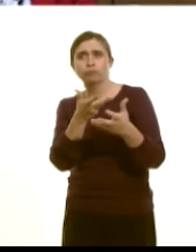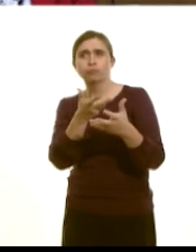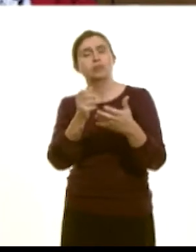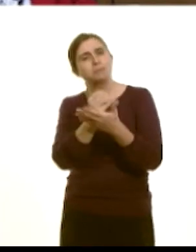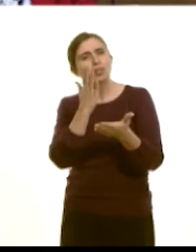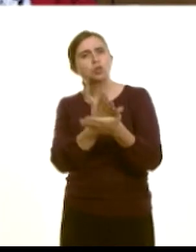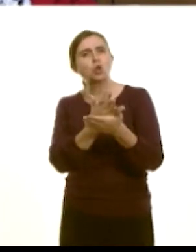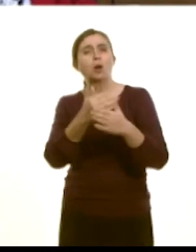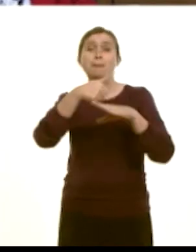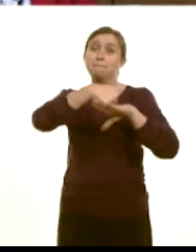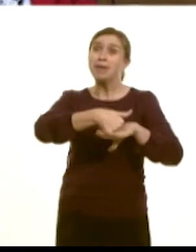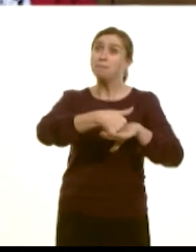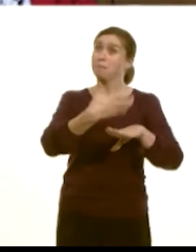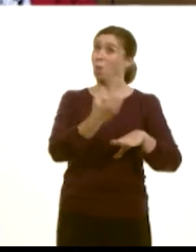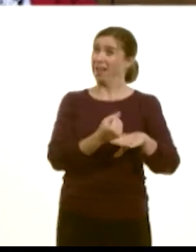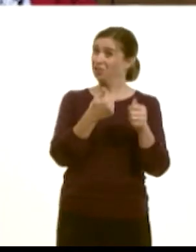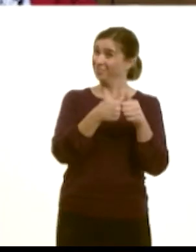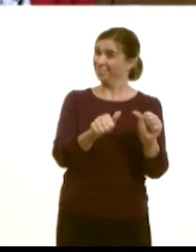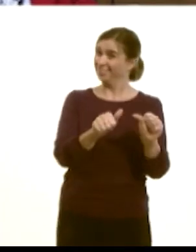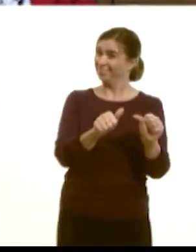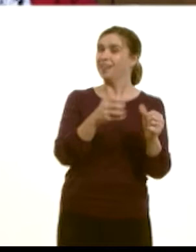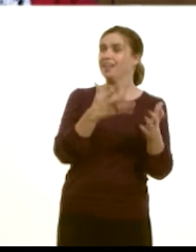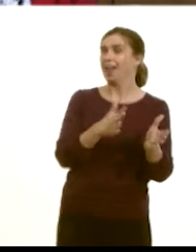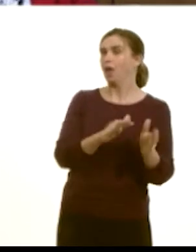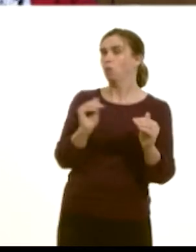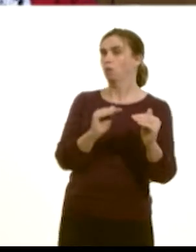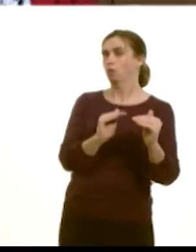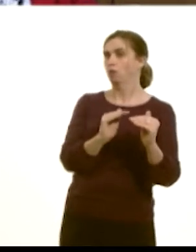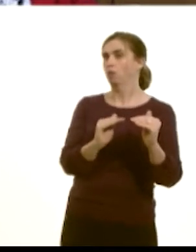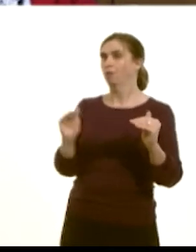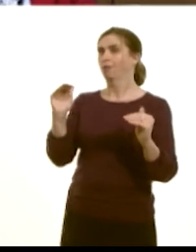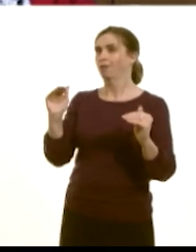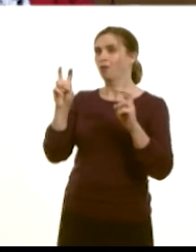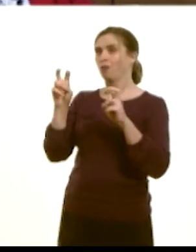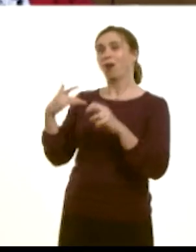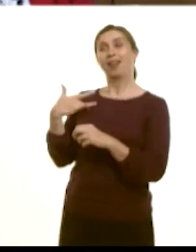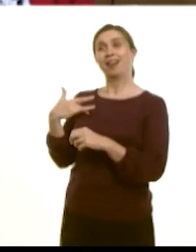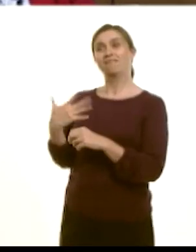wage having been won, that the next challenge of the living wage is faced and met.